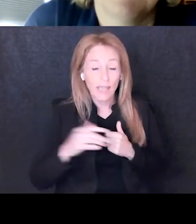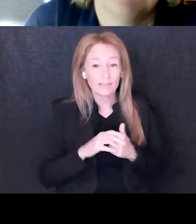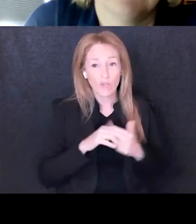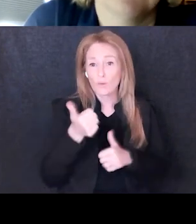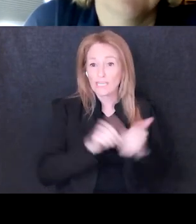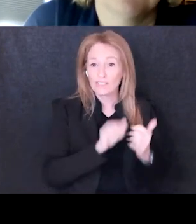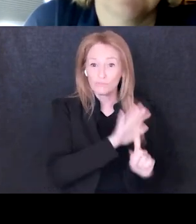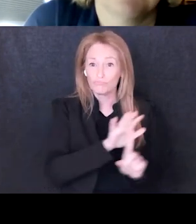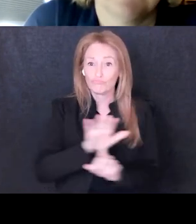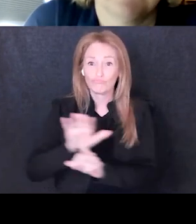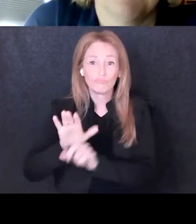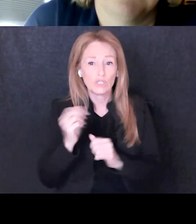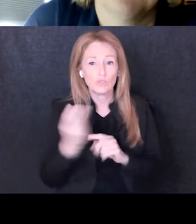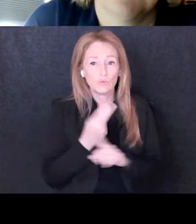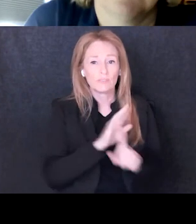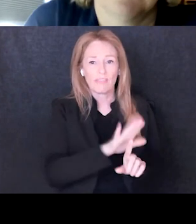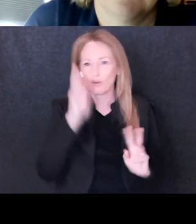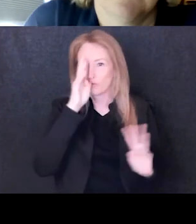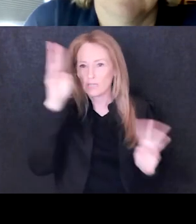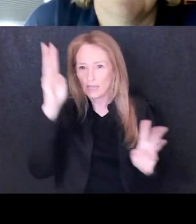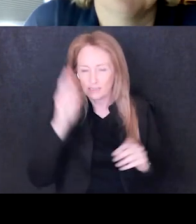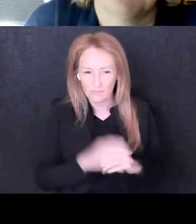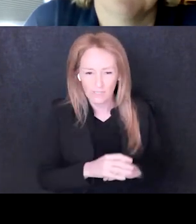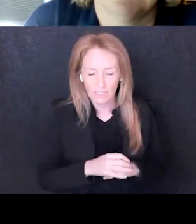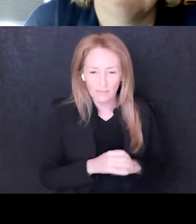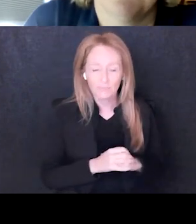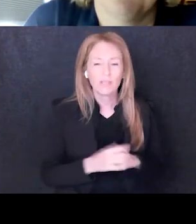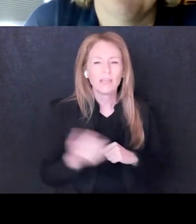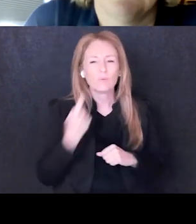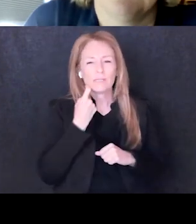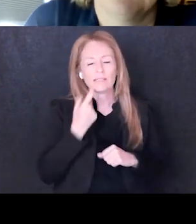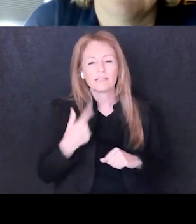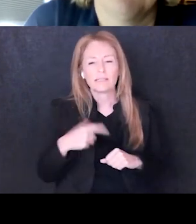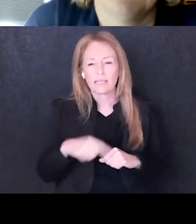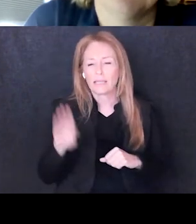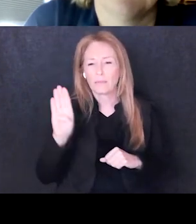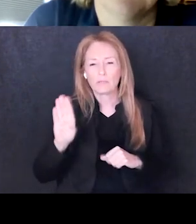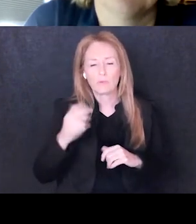THIS MADE THE NEWS. THERE WAS A MASS SHOOTING IN BALTIMORE AND THAT COMMUNITY WAS